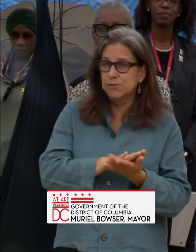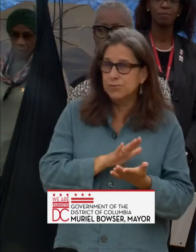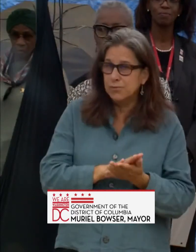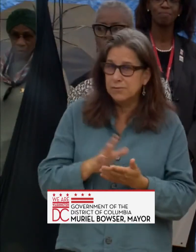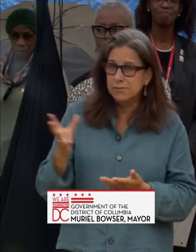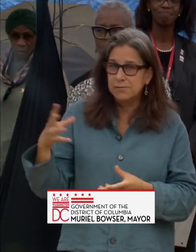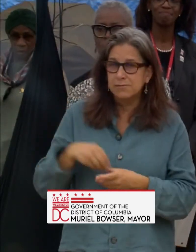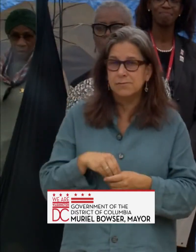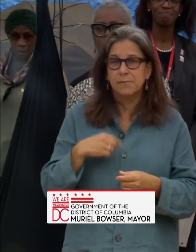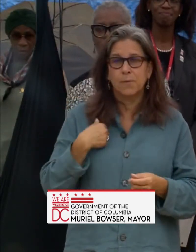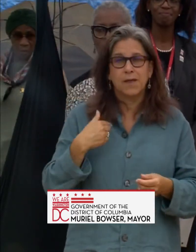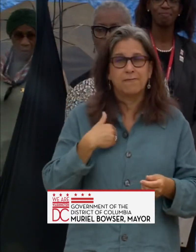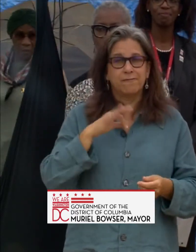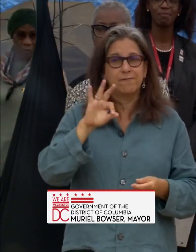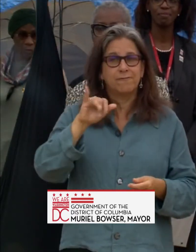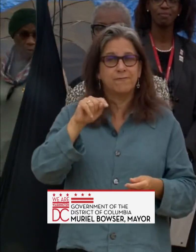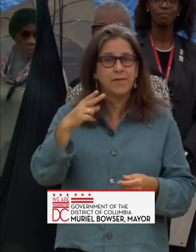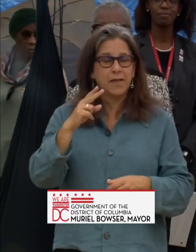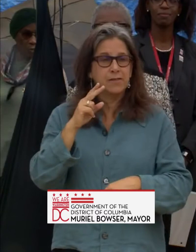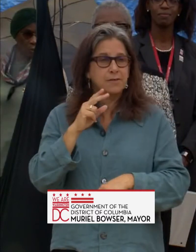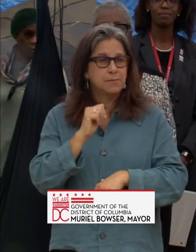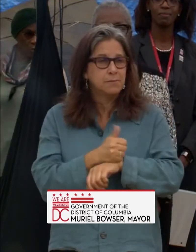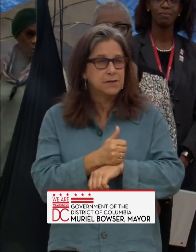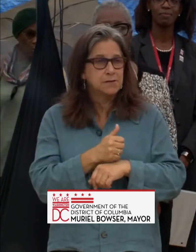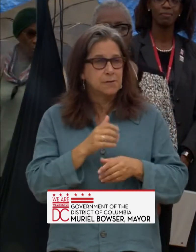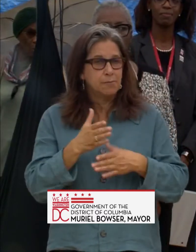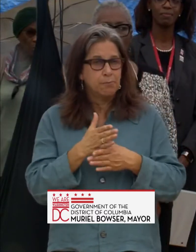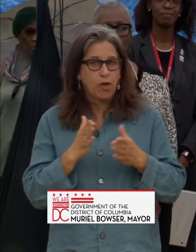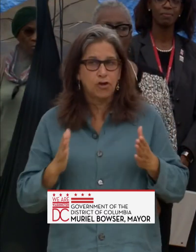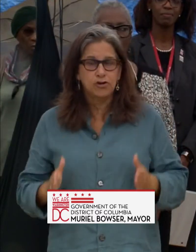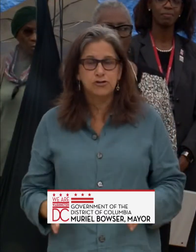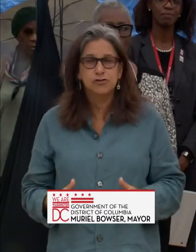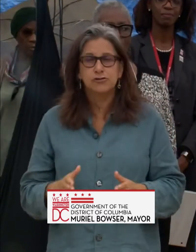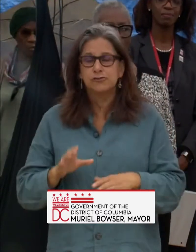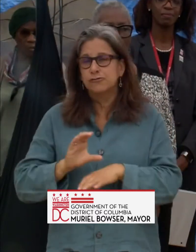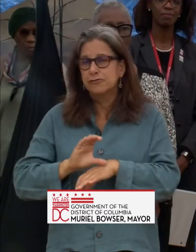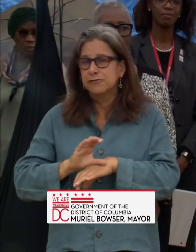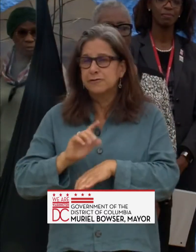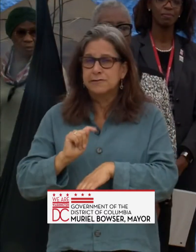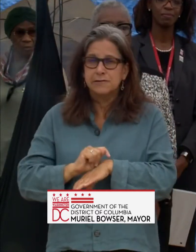WE HAVE OUR ANC COMMISSIONERS. WE HAVE PTAs. WE HAVE IMMEDIATE NEIGHBORS.